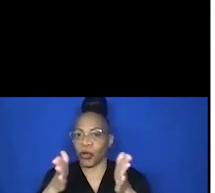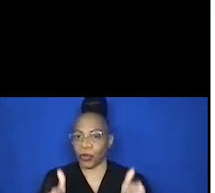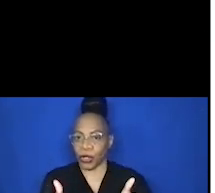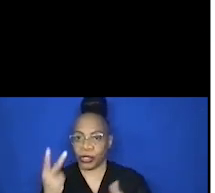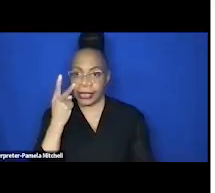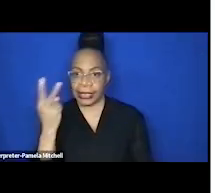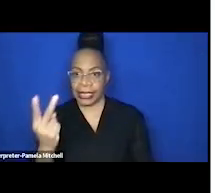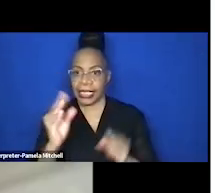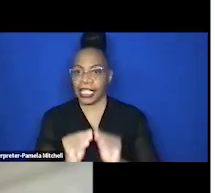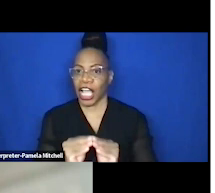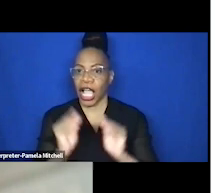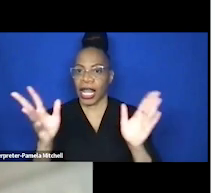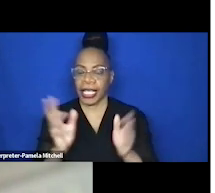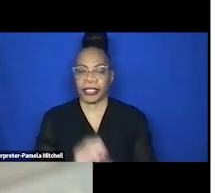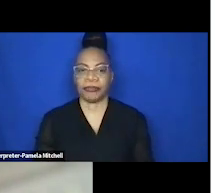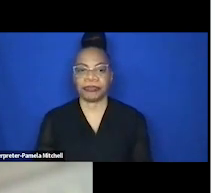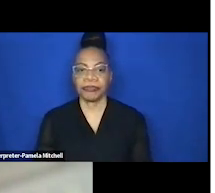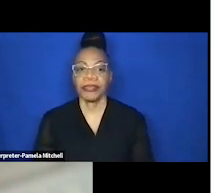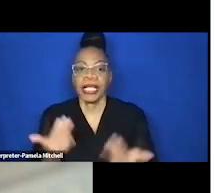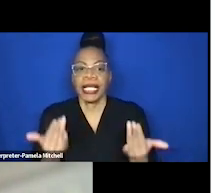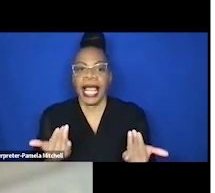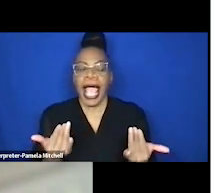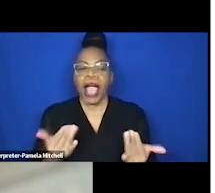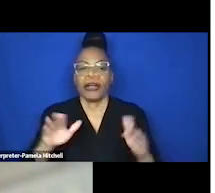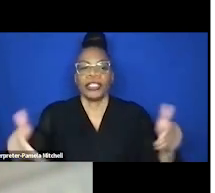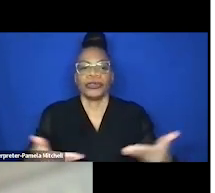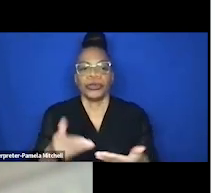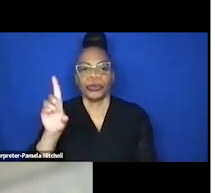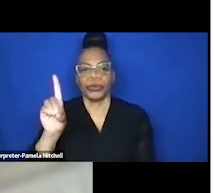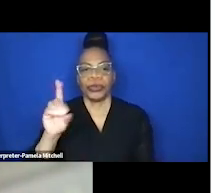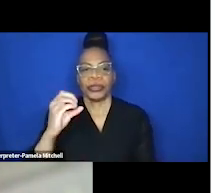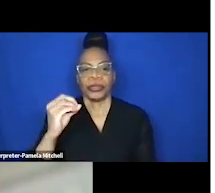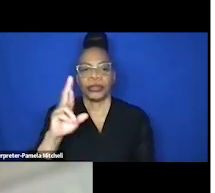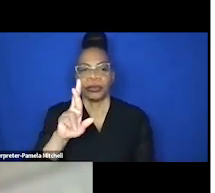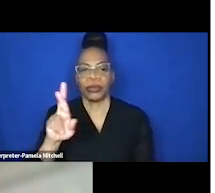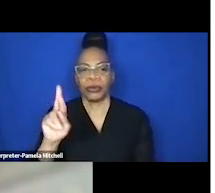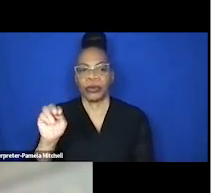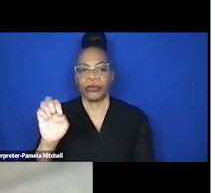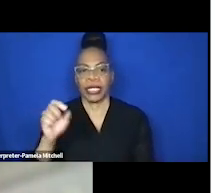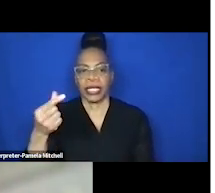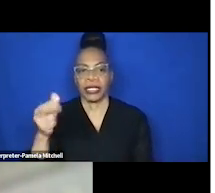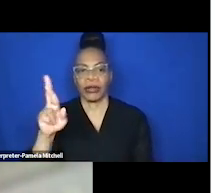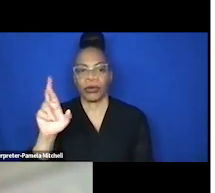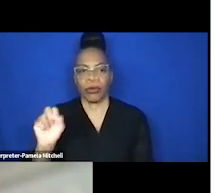So right now, I'm pleased to introduce Dorrine Gross, who's the PATH program coordinator and our SOAR COR with the division of state